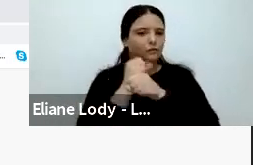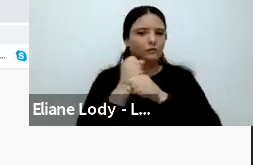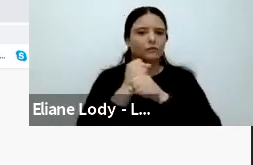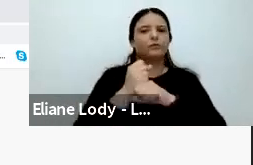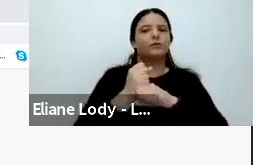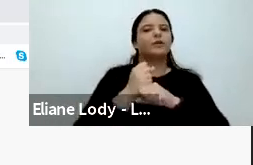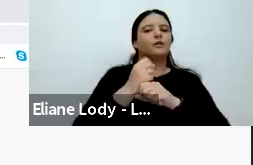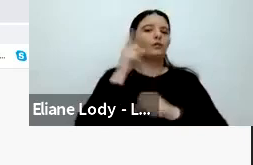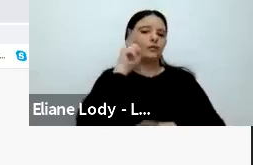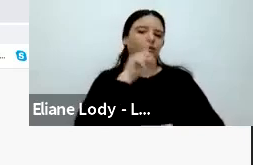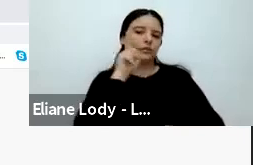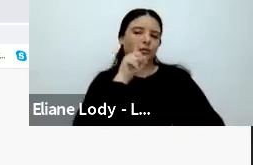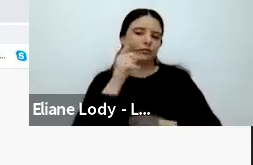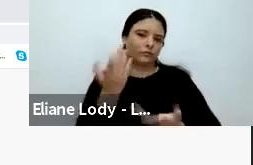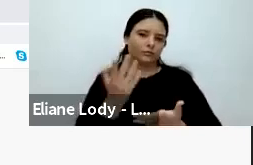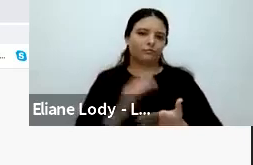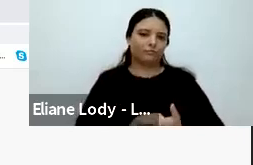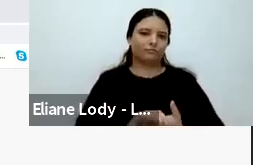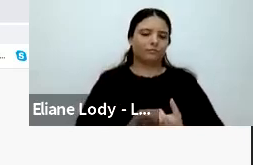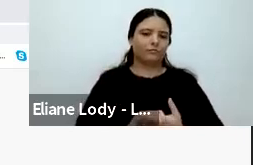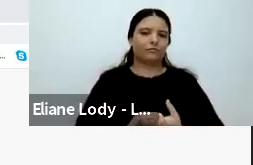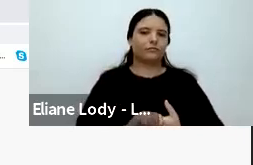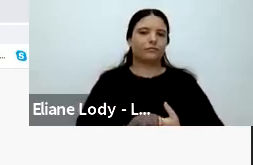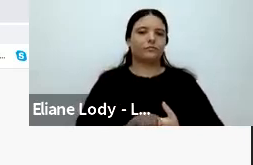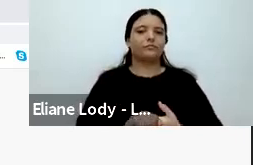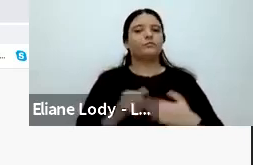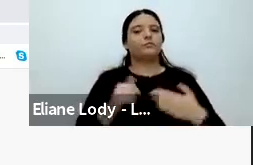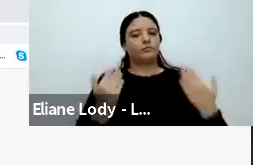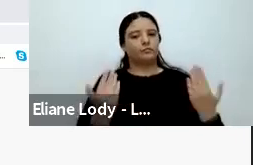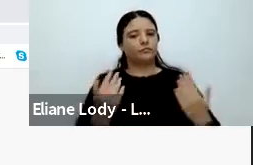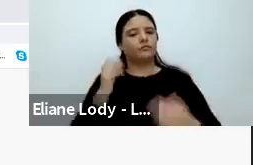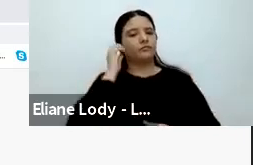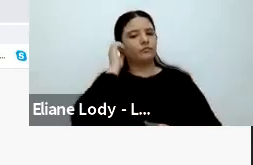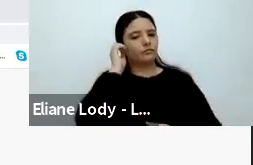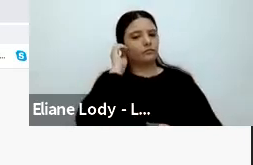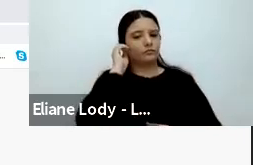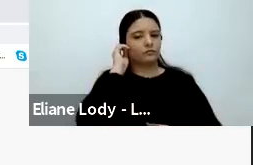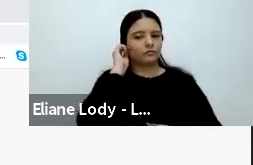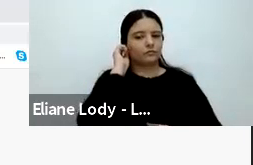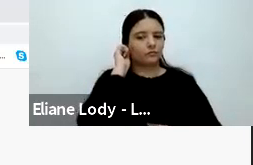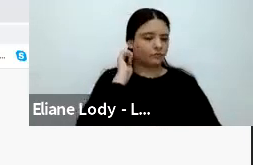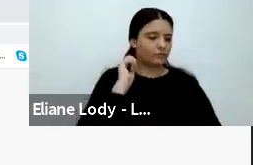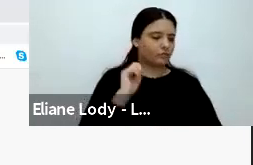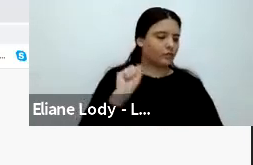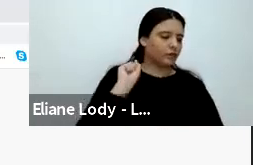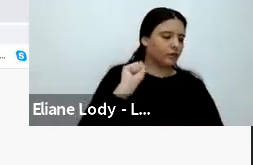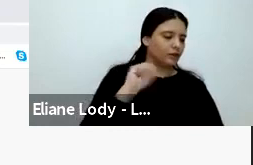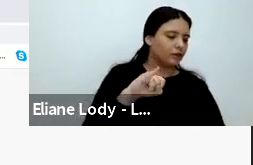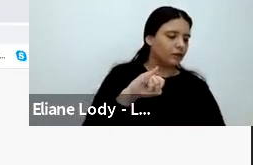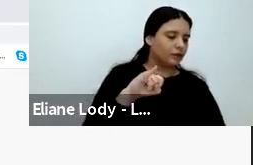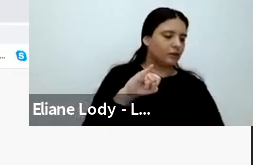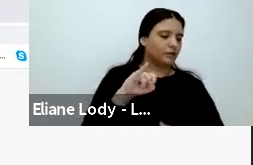by slaves. So, I'm. yes. And so now if yes. And so now if you actually